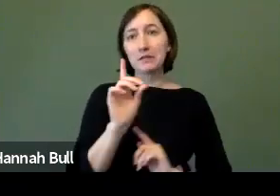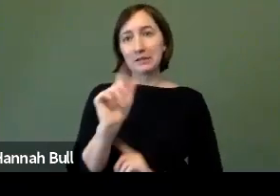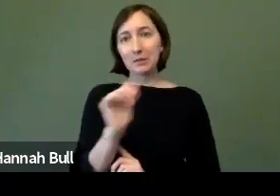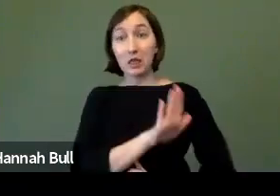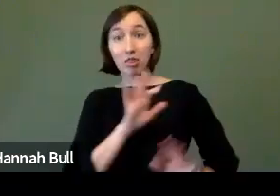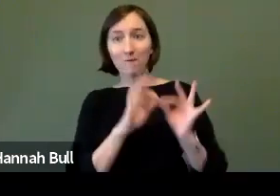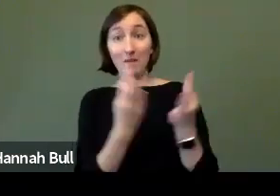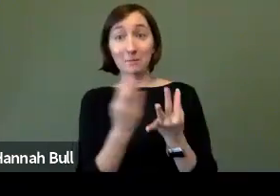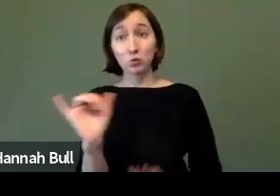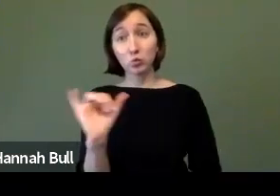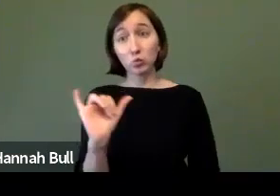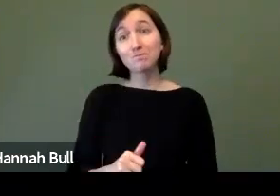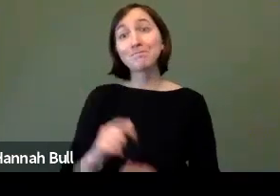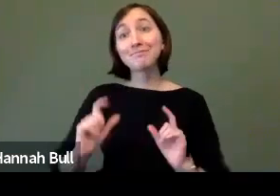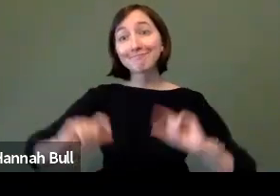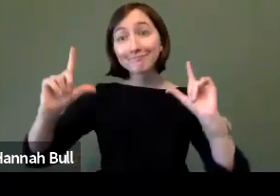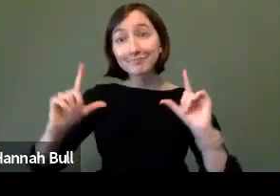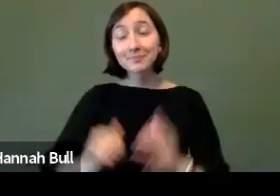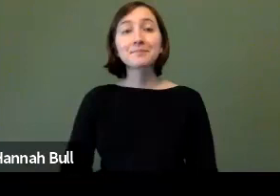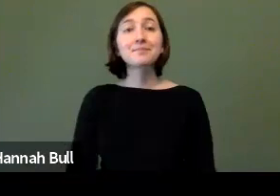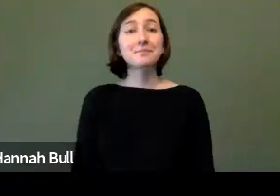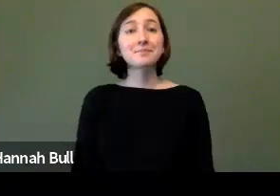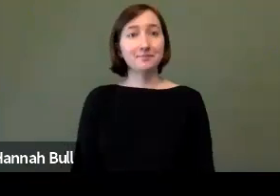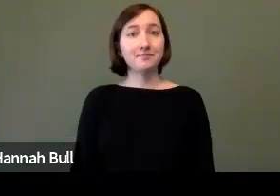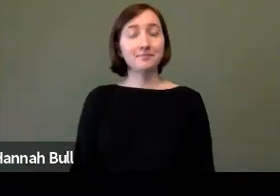Danny Housley: So today we're going to be